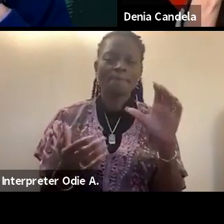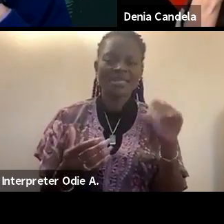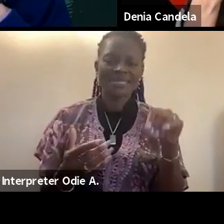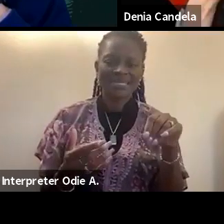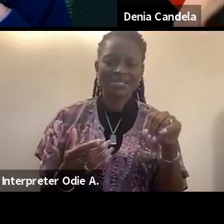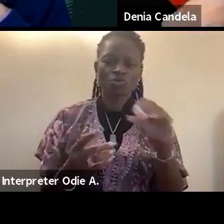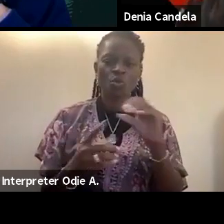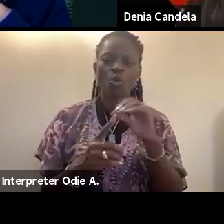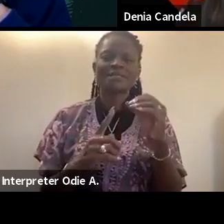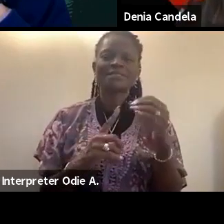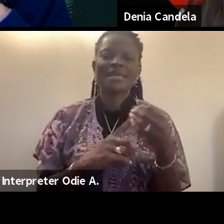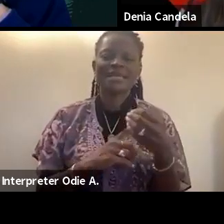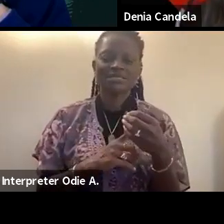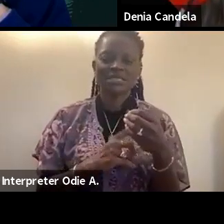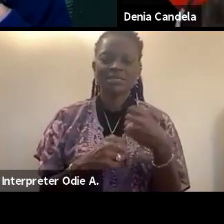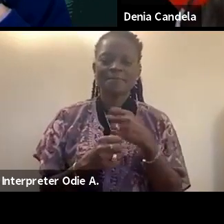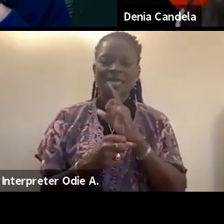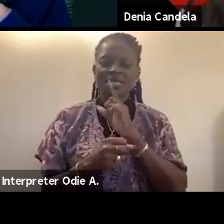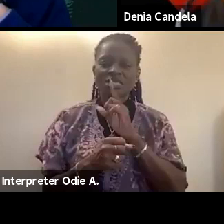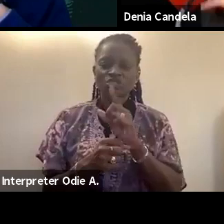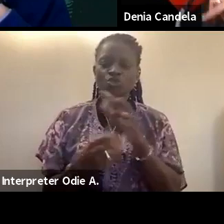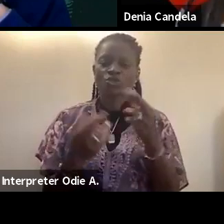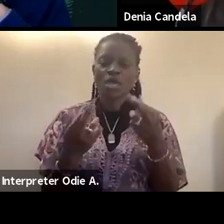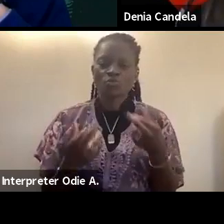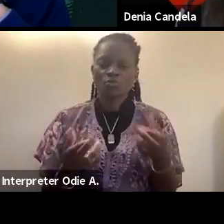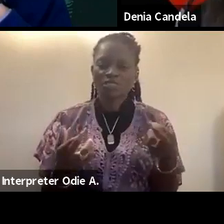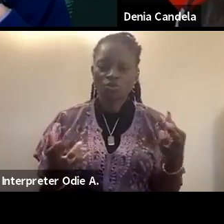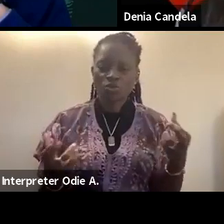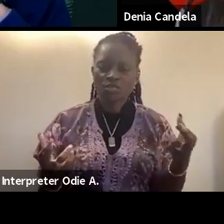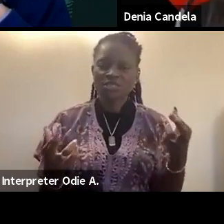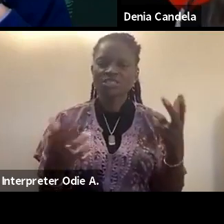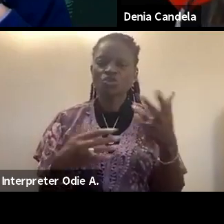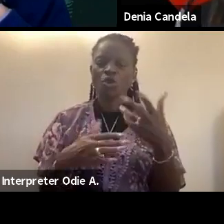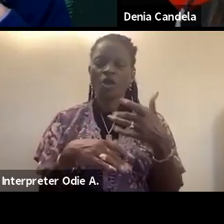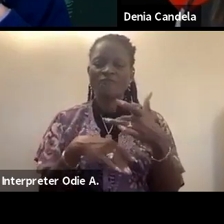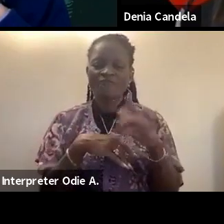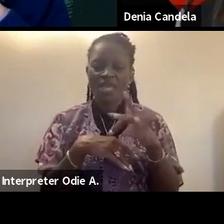making sure that resources are available at school vaccine sites.